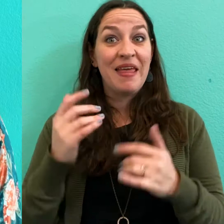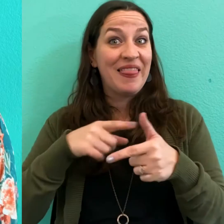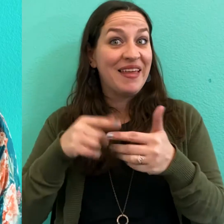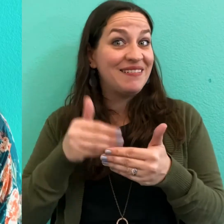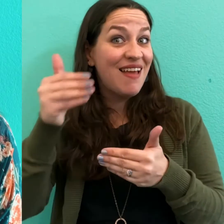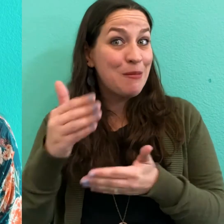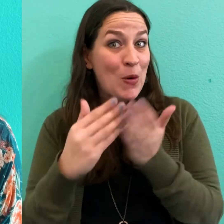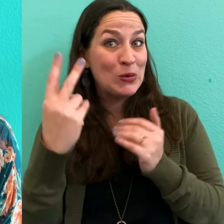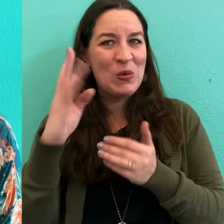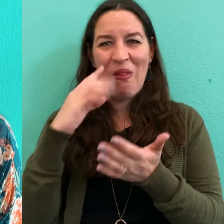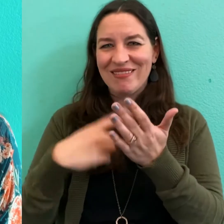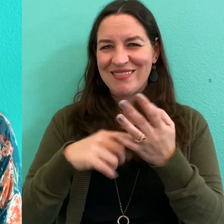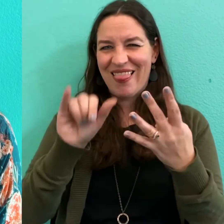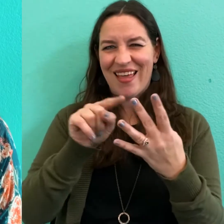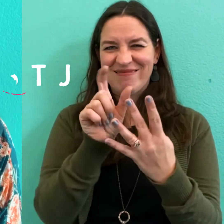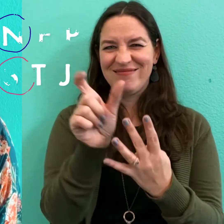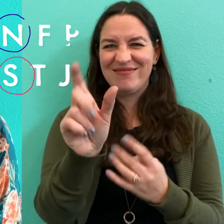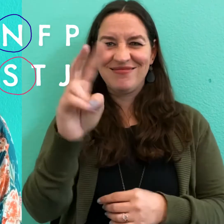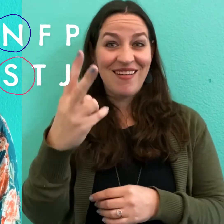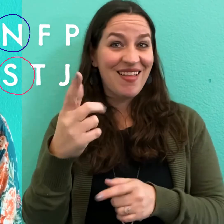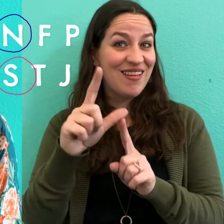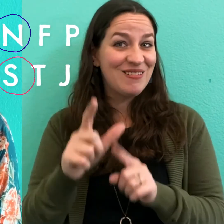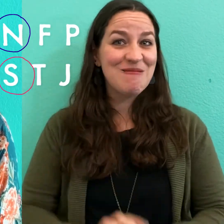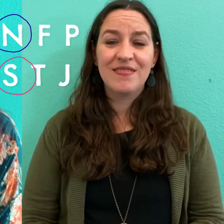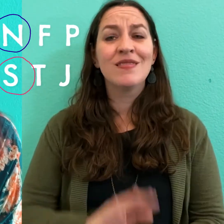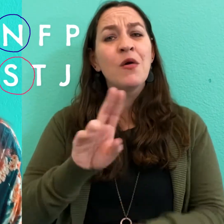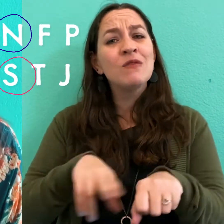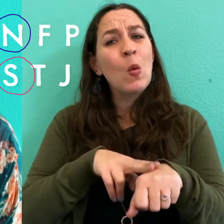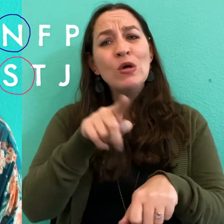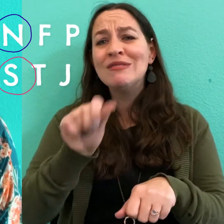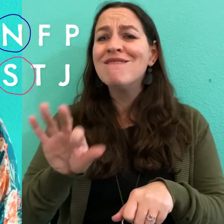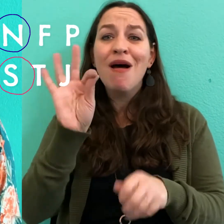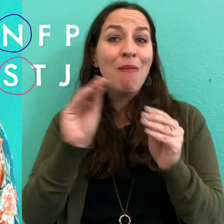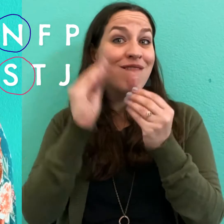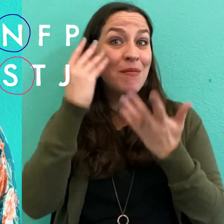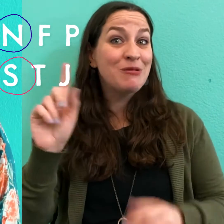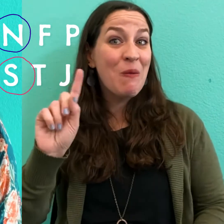And then in part two of this series, we'll be talking about that second letter. Of course, you can always find us online at TheGraciousMind.com - lots